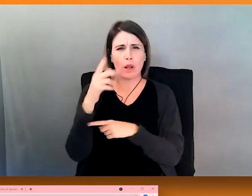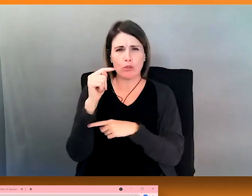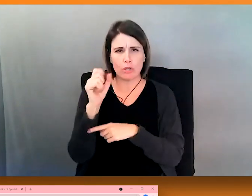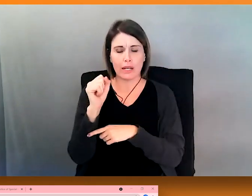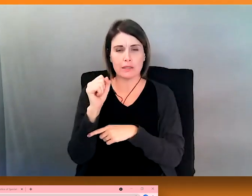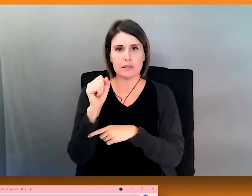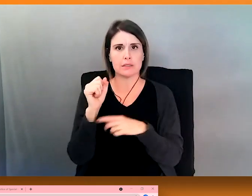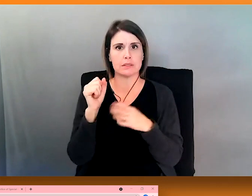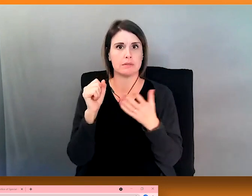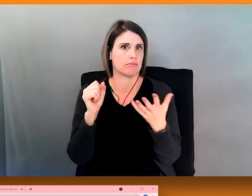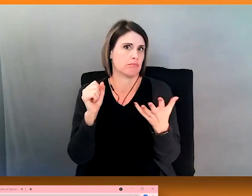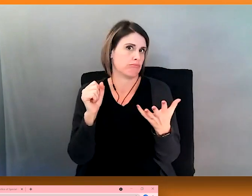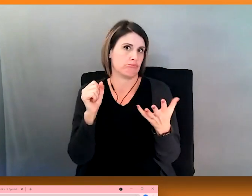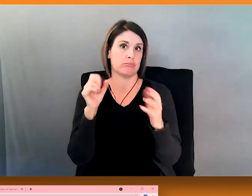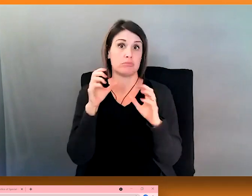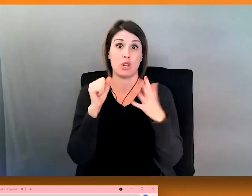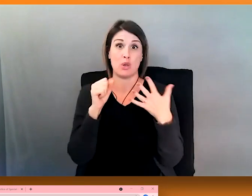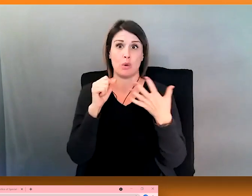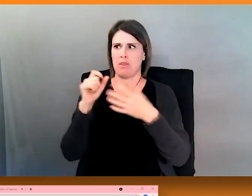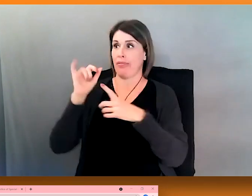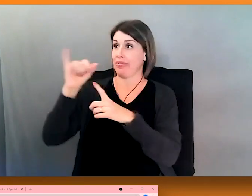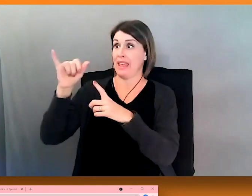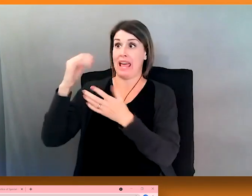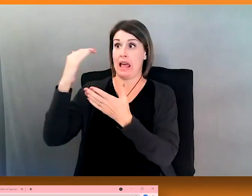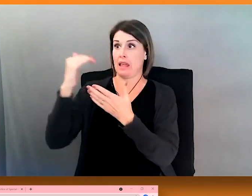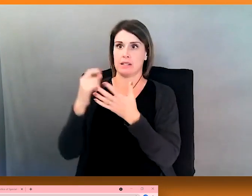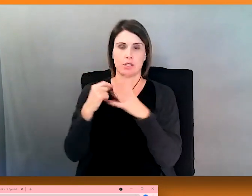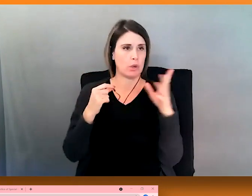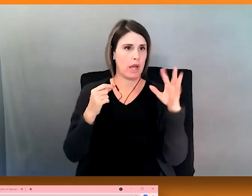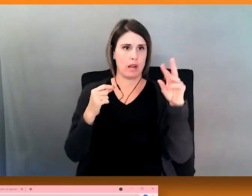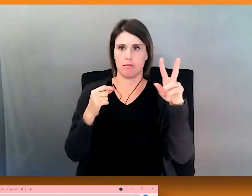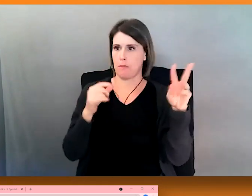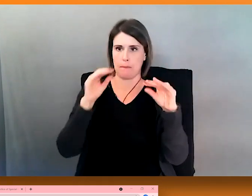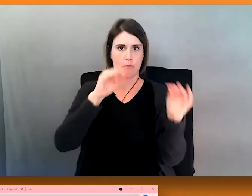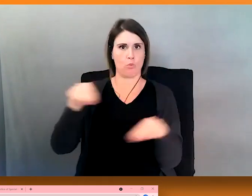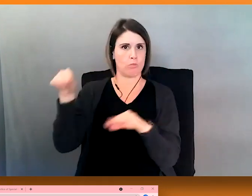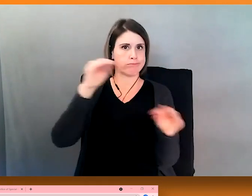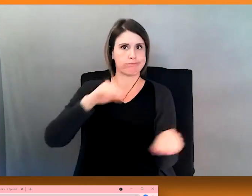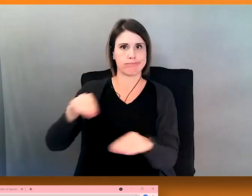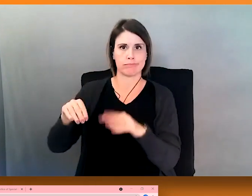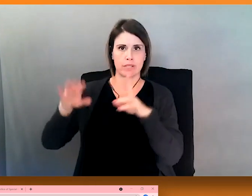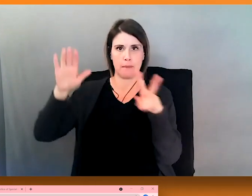and you can build several-- you can keep adding anything. You can tag anything to your list,